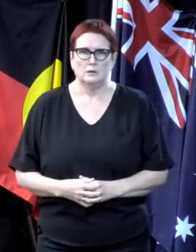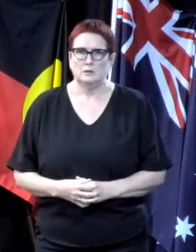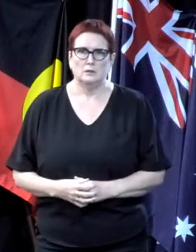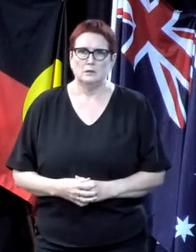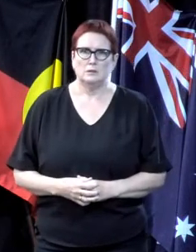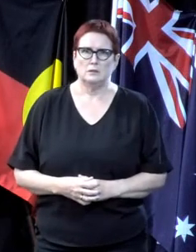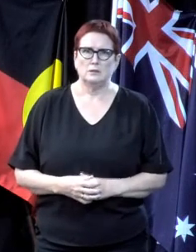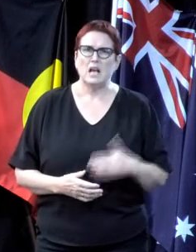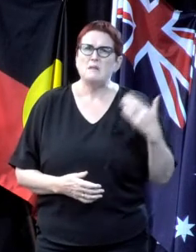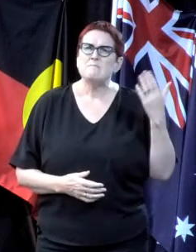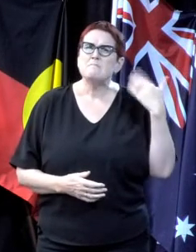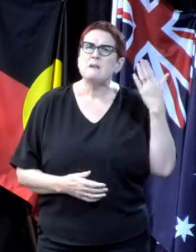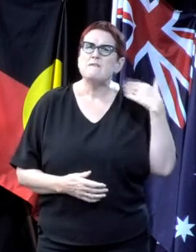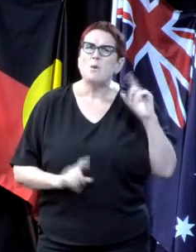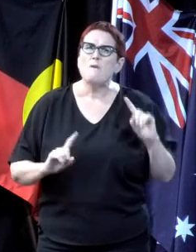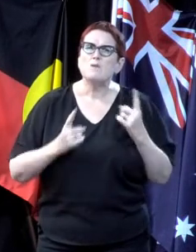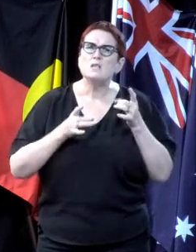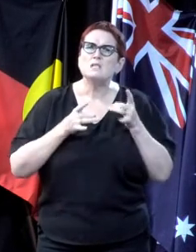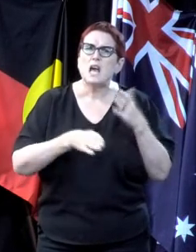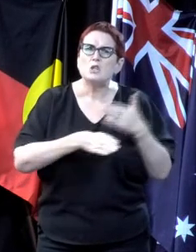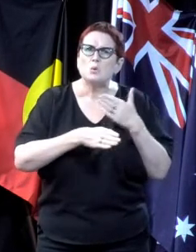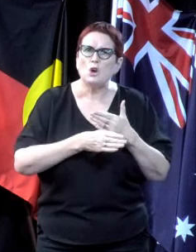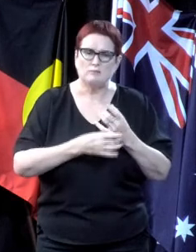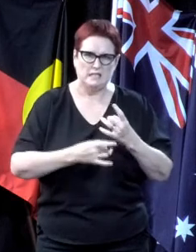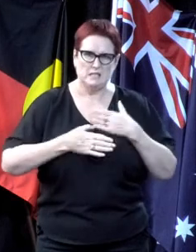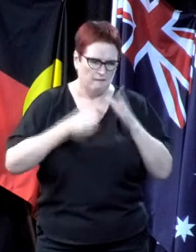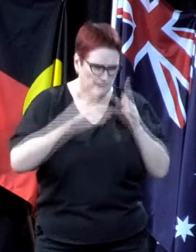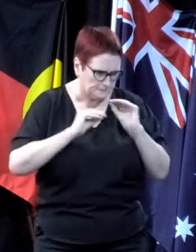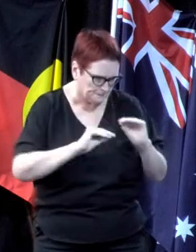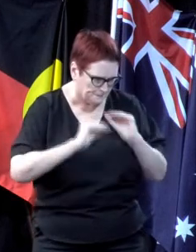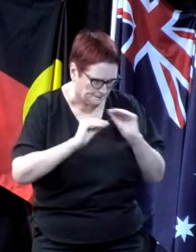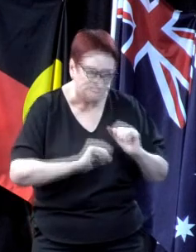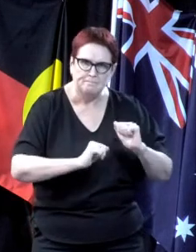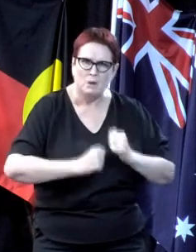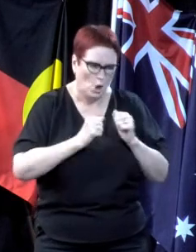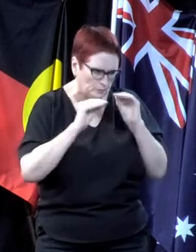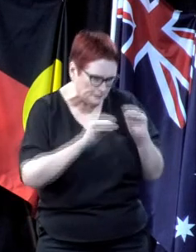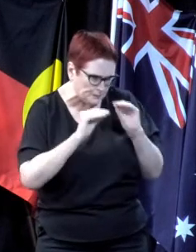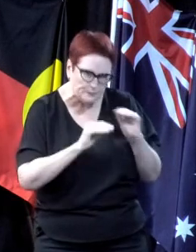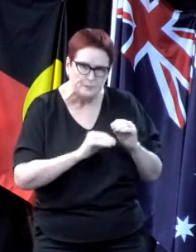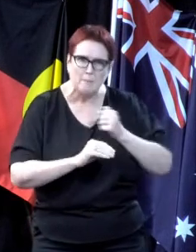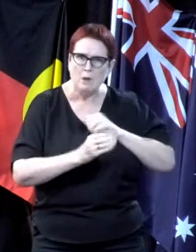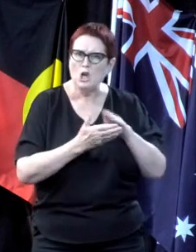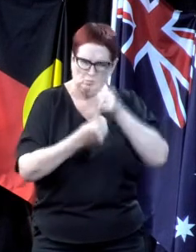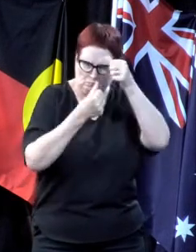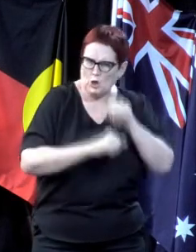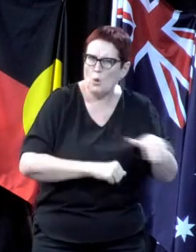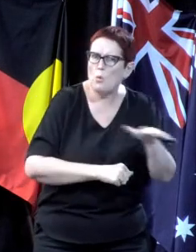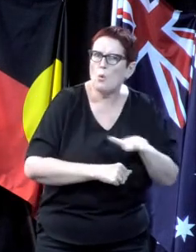I did my own planning, I taught my own class, and I had knowledge of my own students. And it’s a very collaborative approach now.